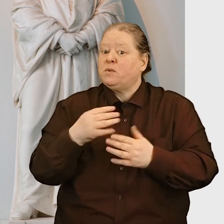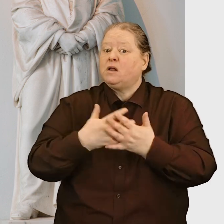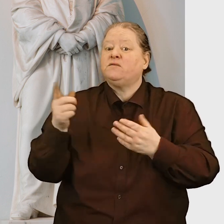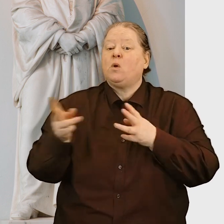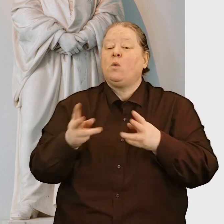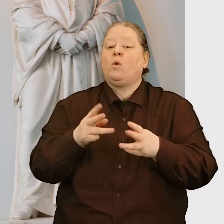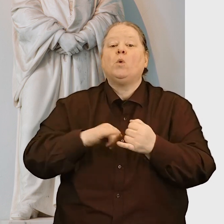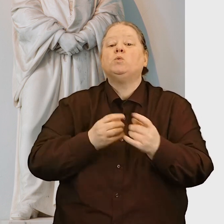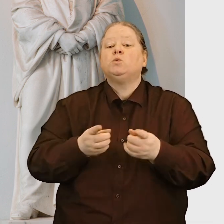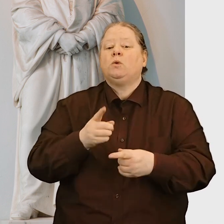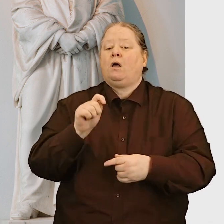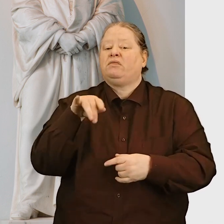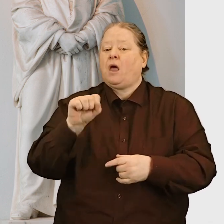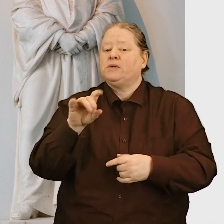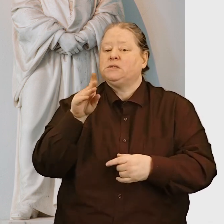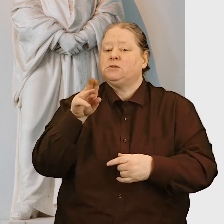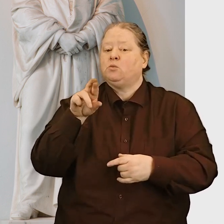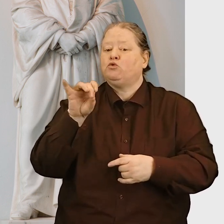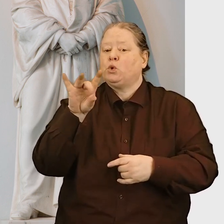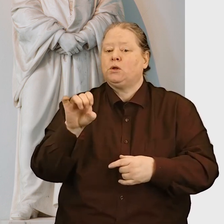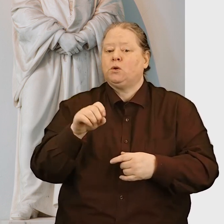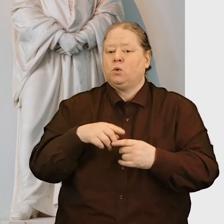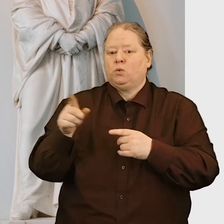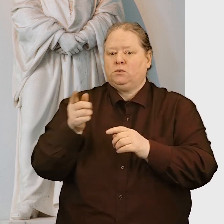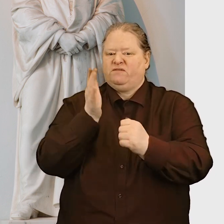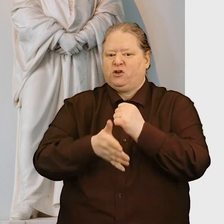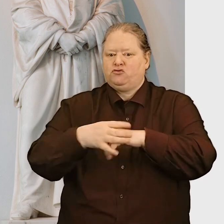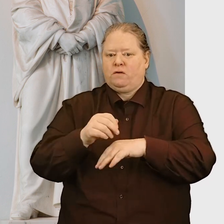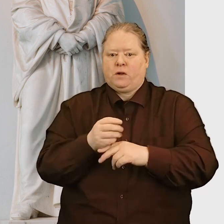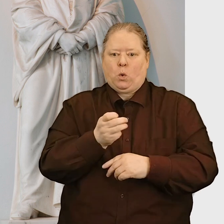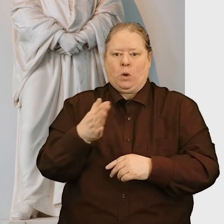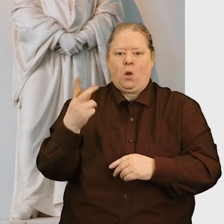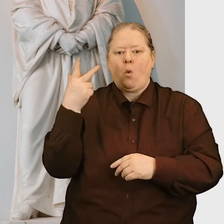Foley's principal assistant, Thomas Brooke, who was named in his will as one of the three sculptors to continue his work.